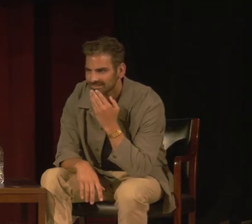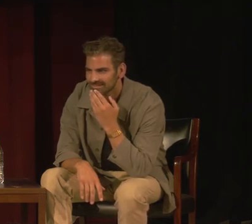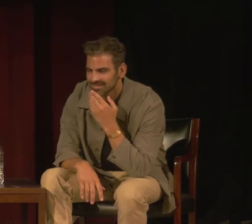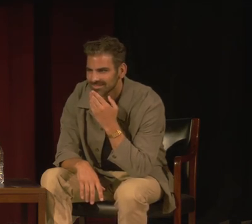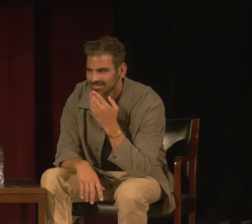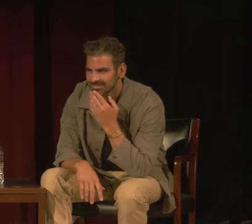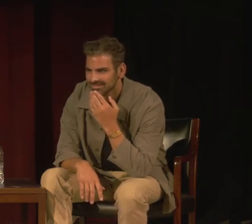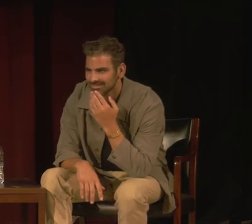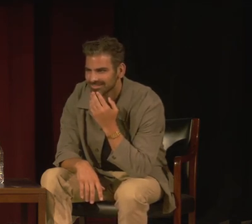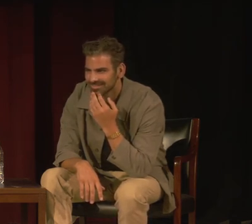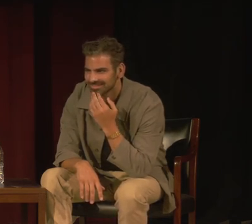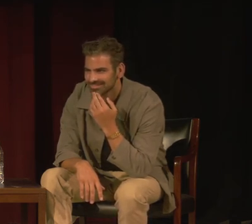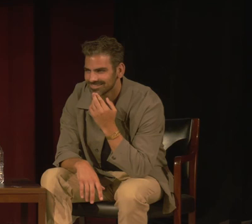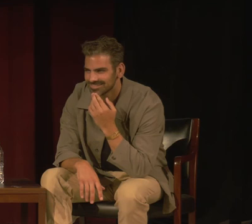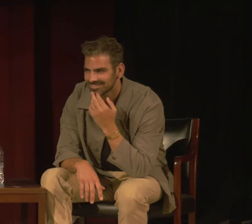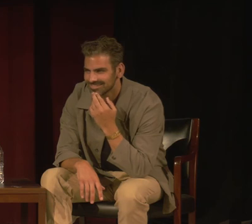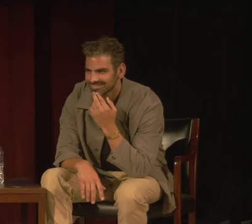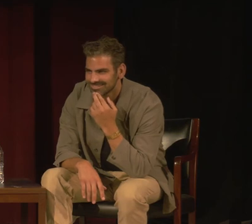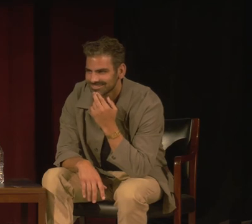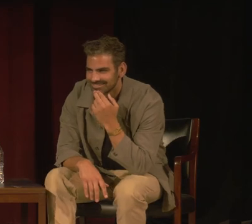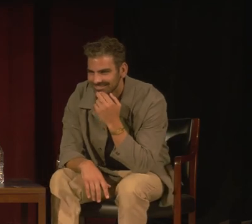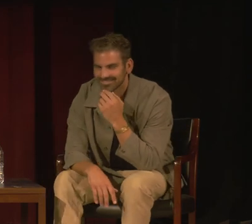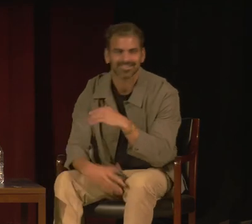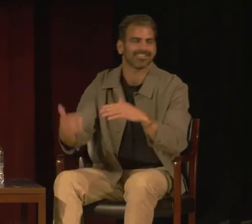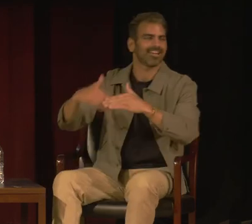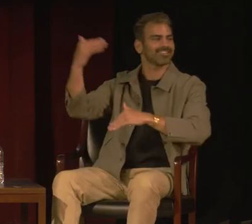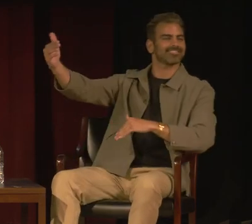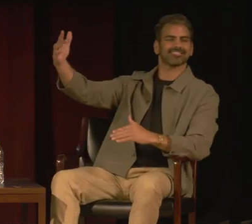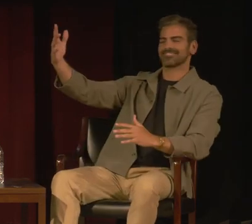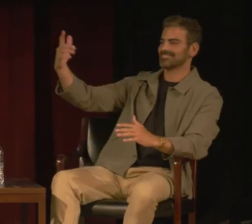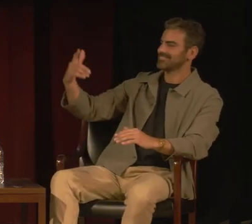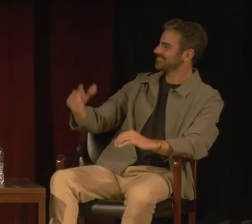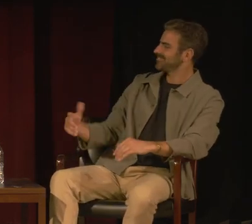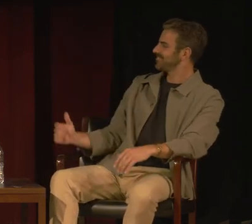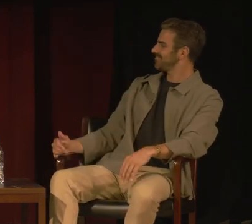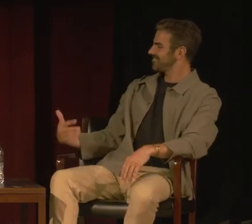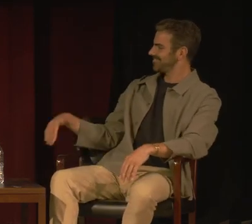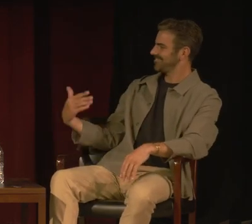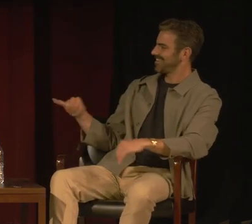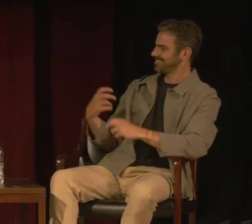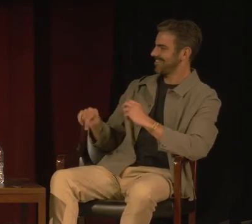all of the amazing accomplishments, what's next? What's next? That's tough.